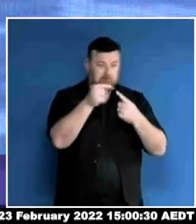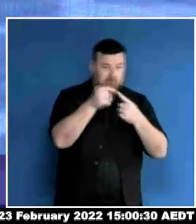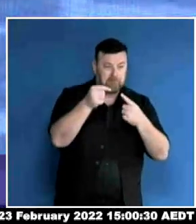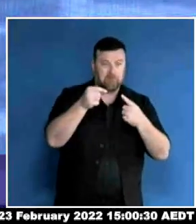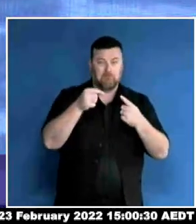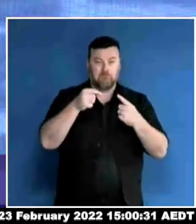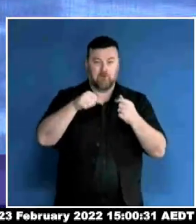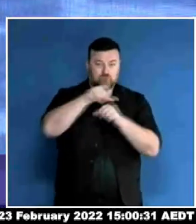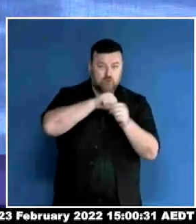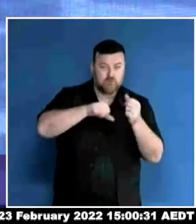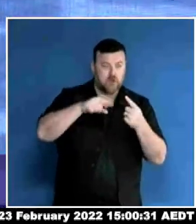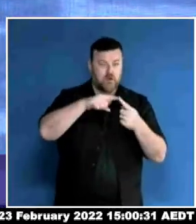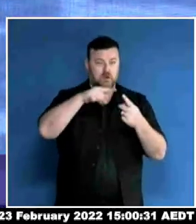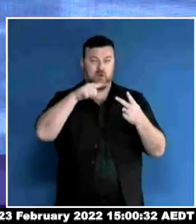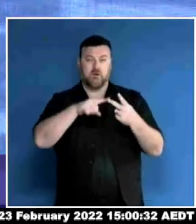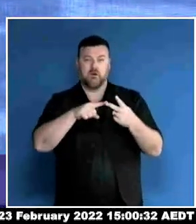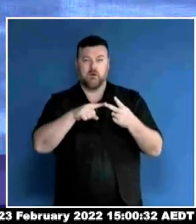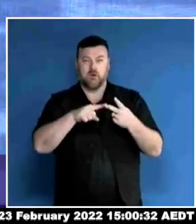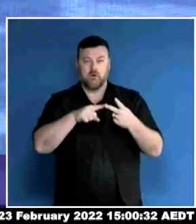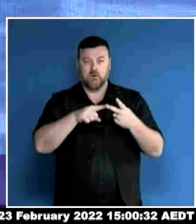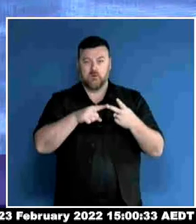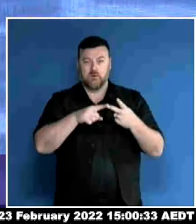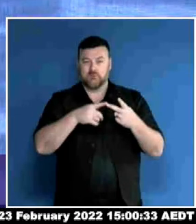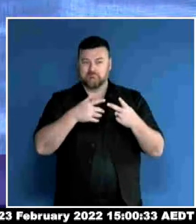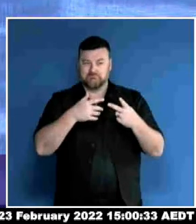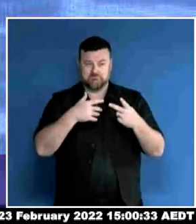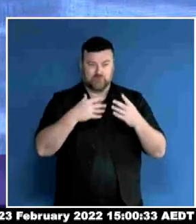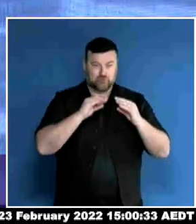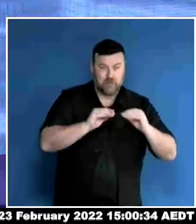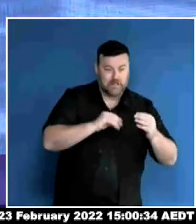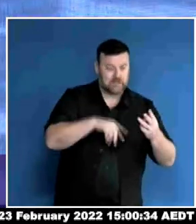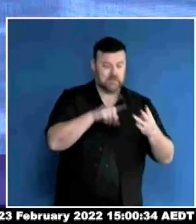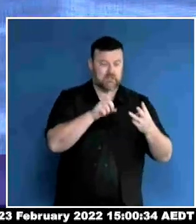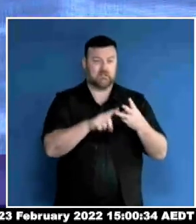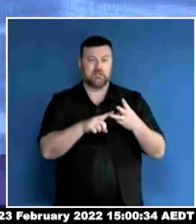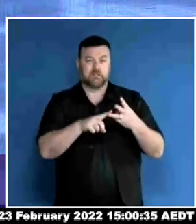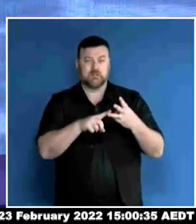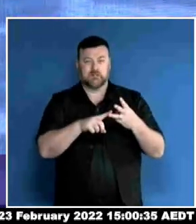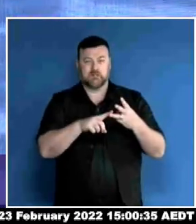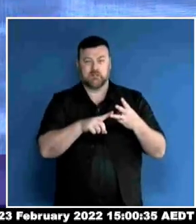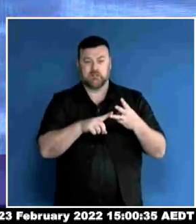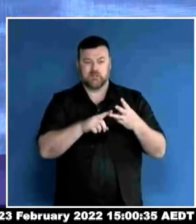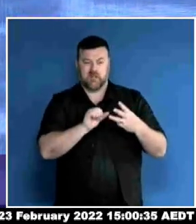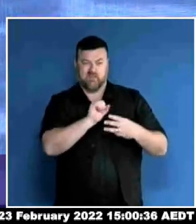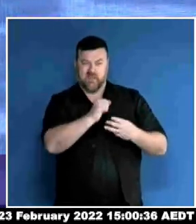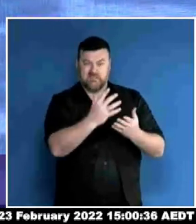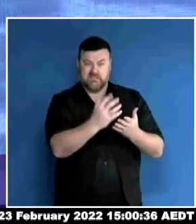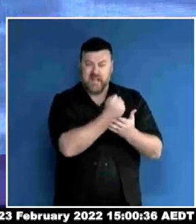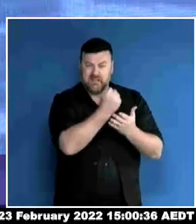the safety of the BusyBeans participants. Do you remember doing that call? Yes.